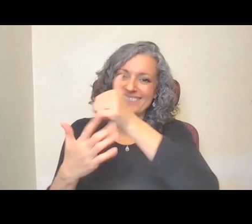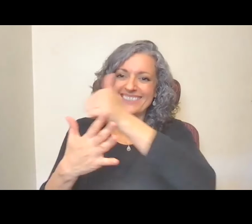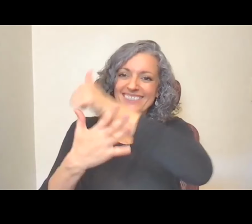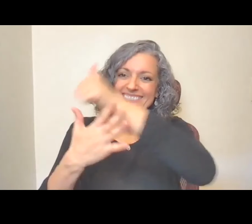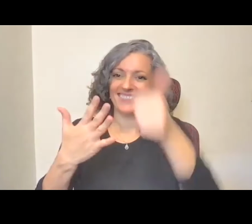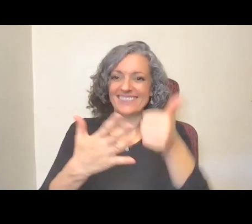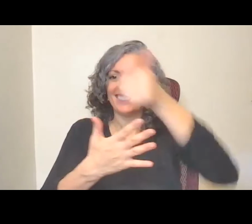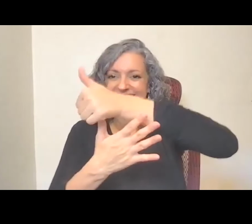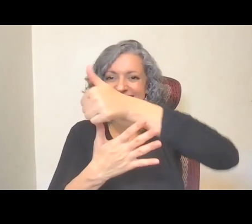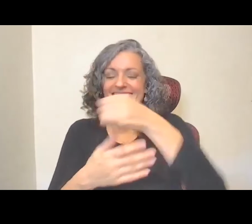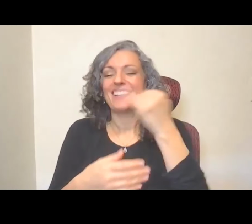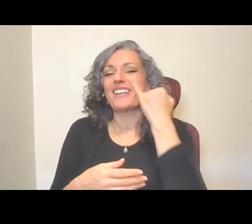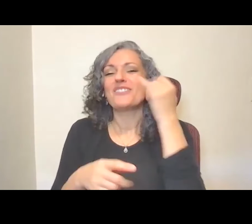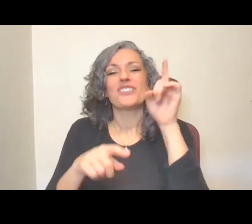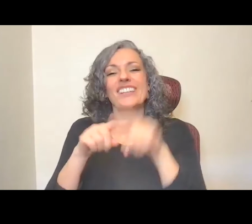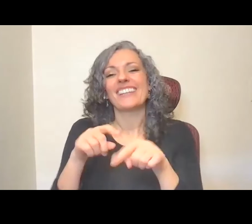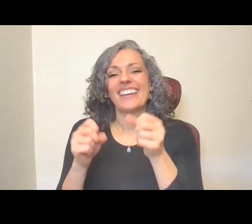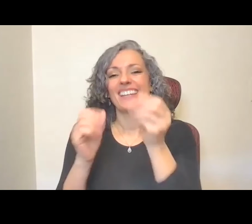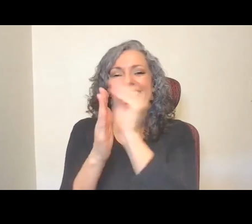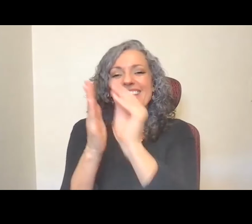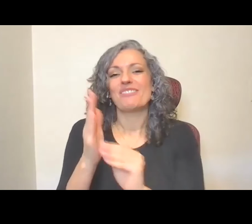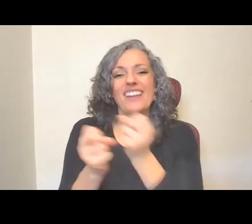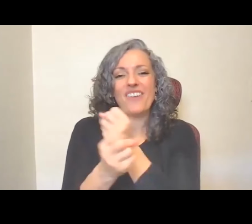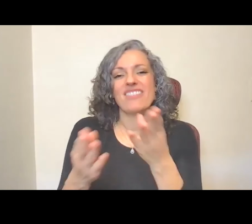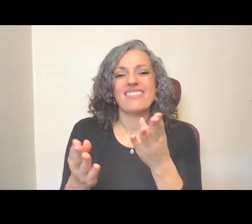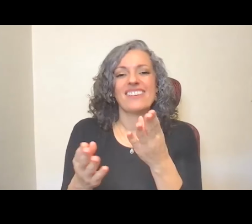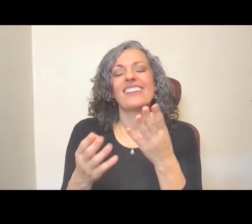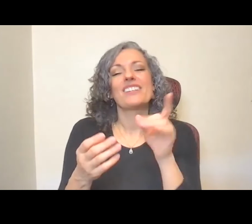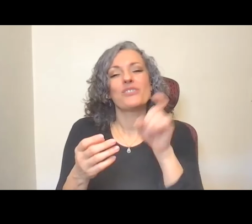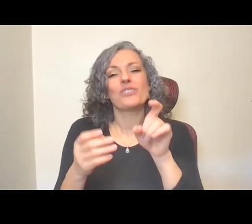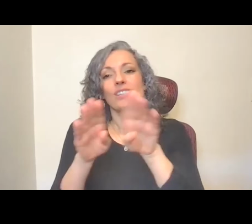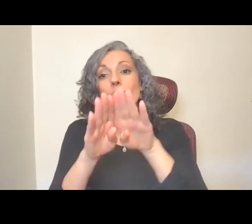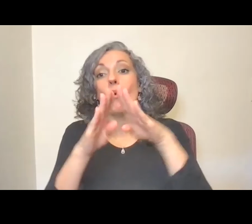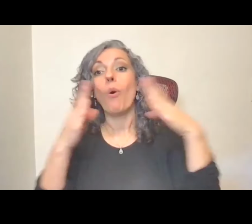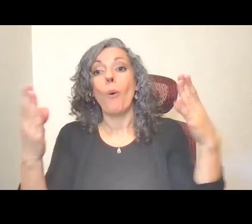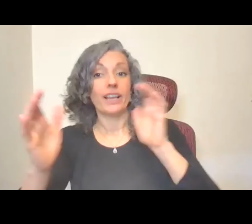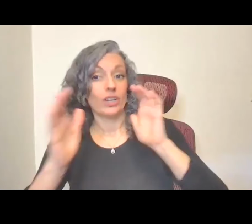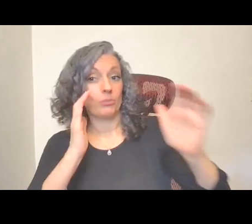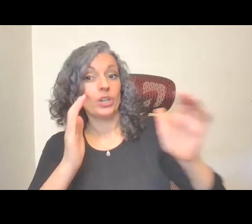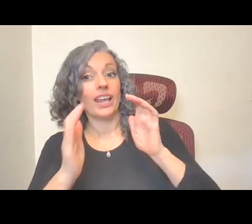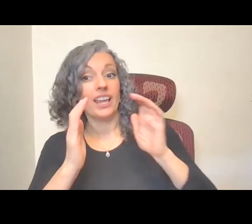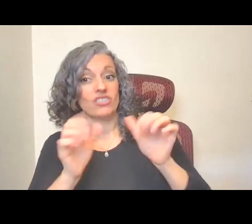keep a channel of communication open with your developer team because they might also know